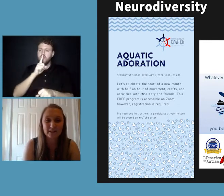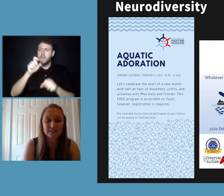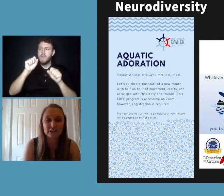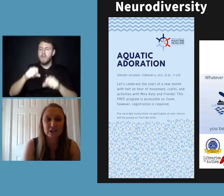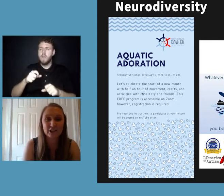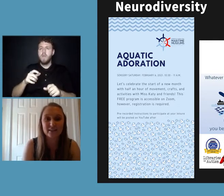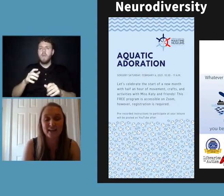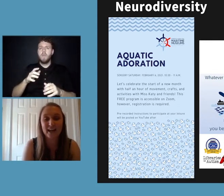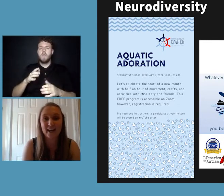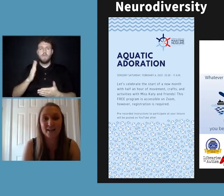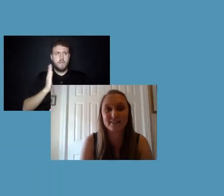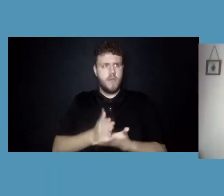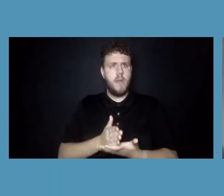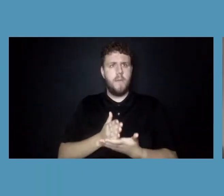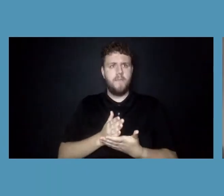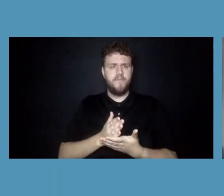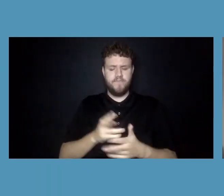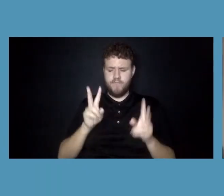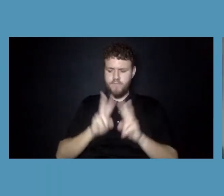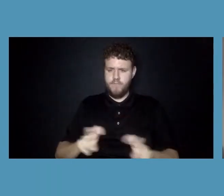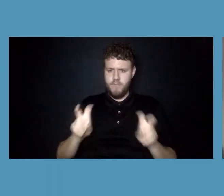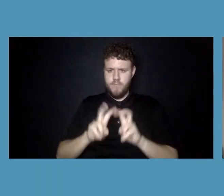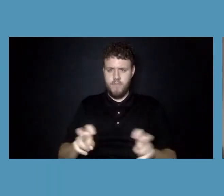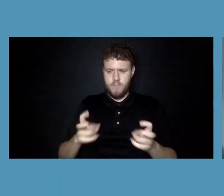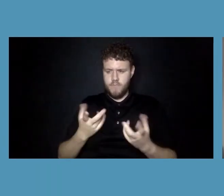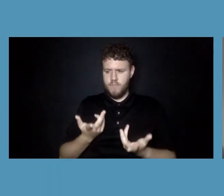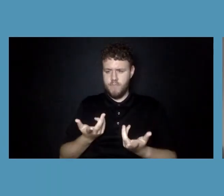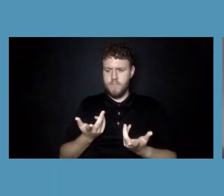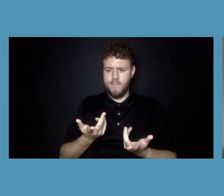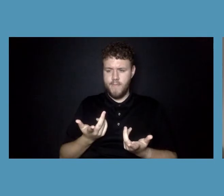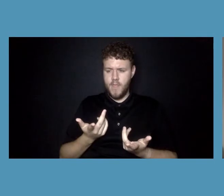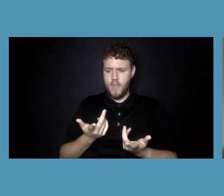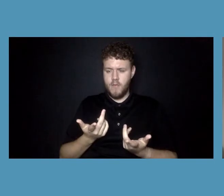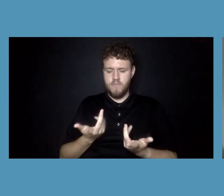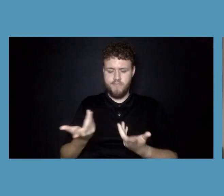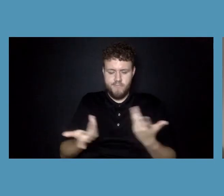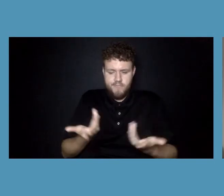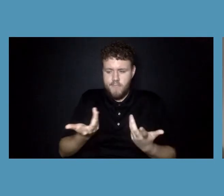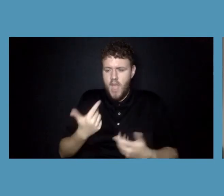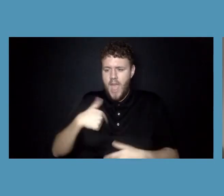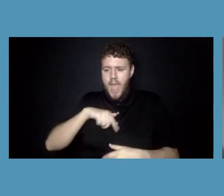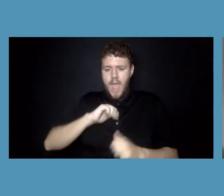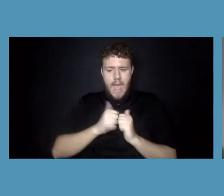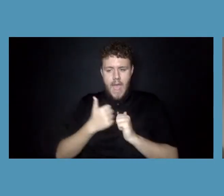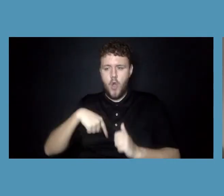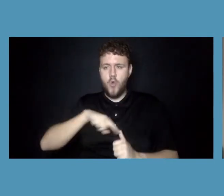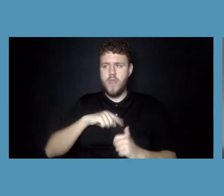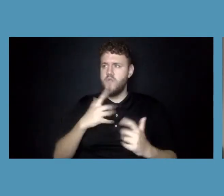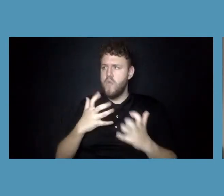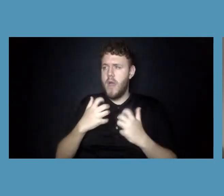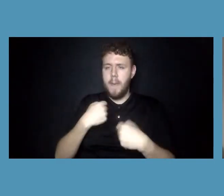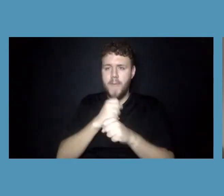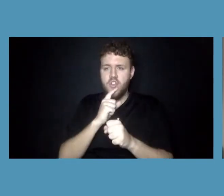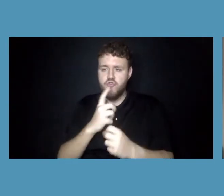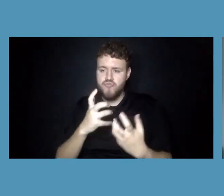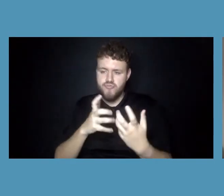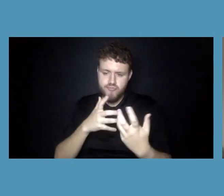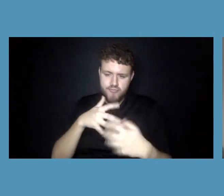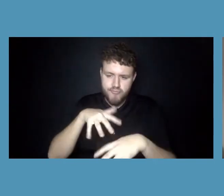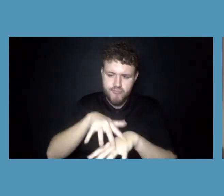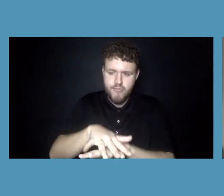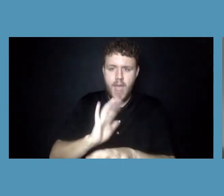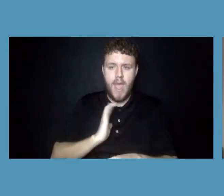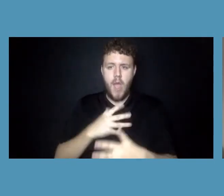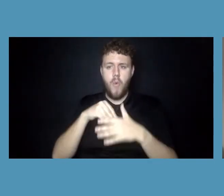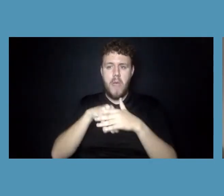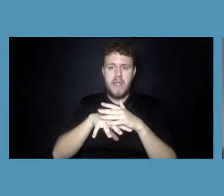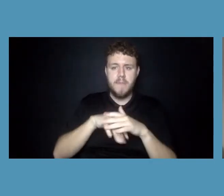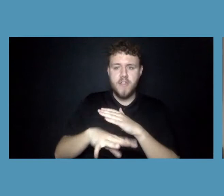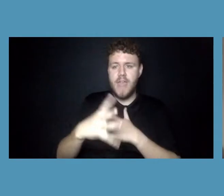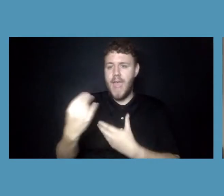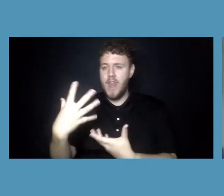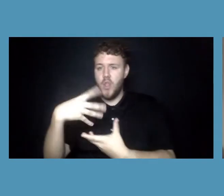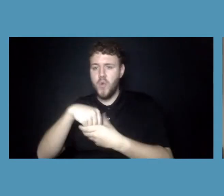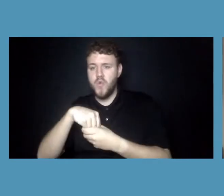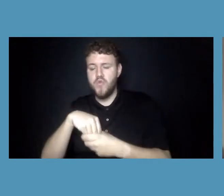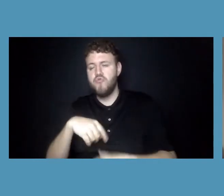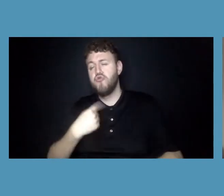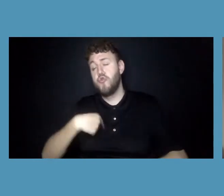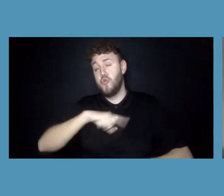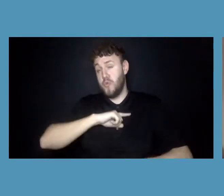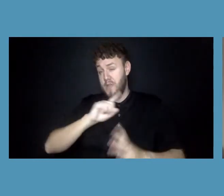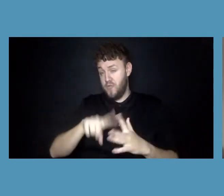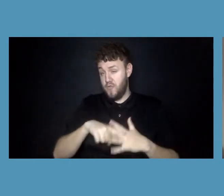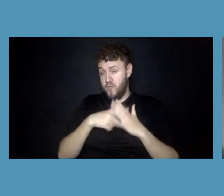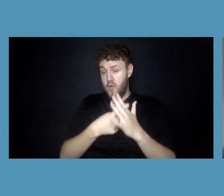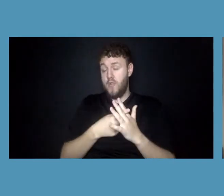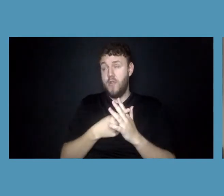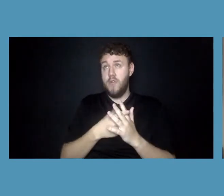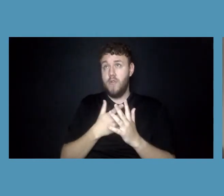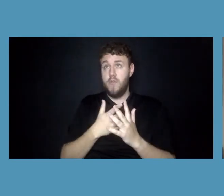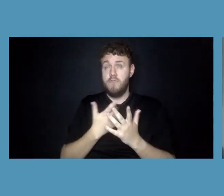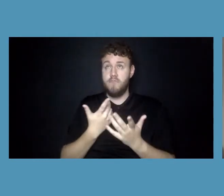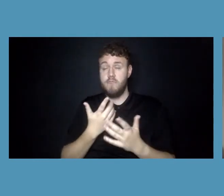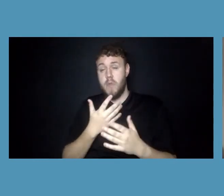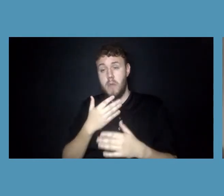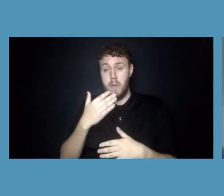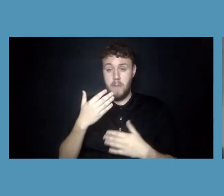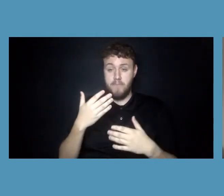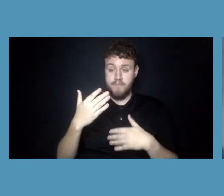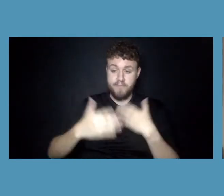and look at how we wanted to implement this. So as we started moving into the digital sphere